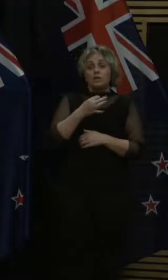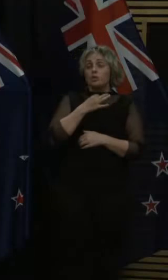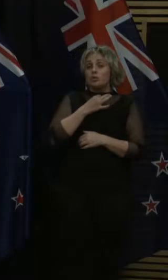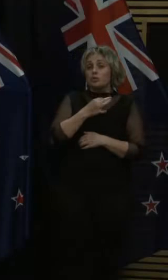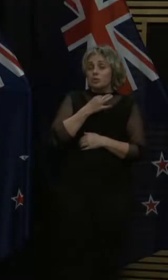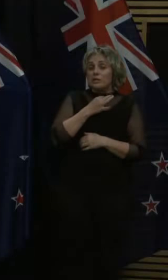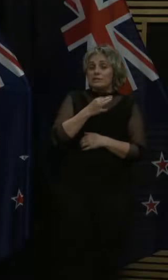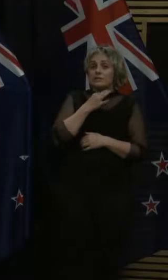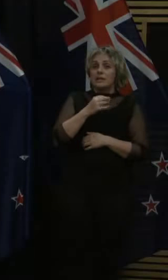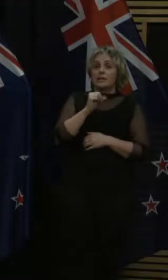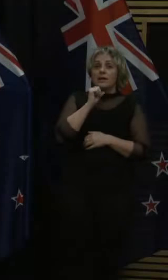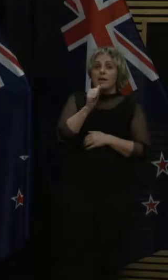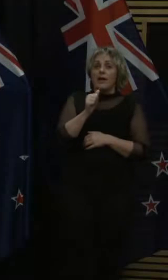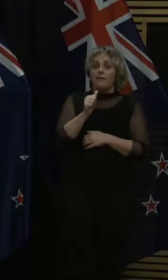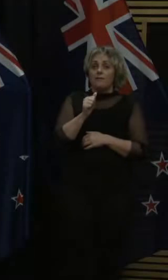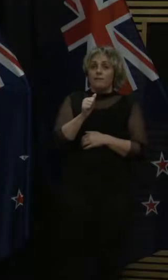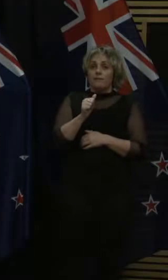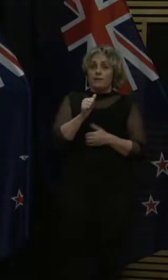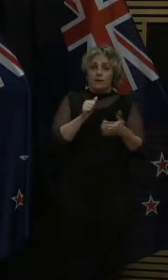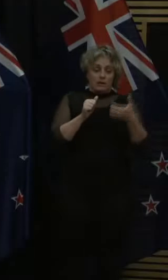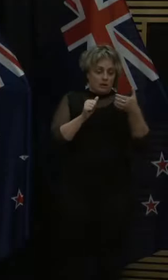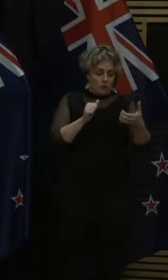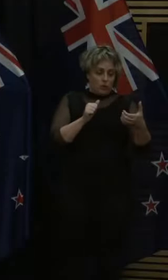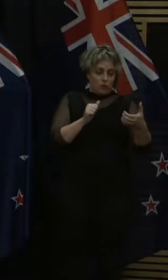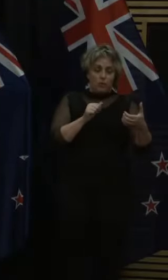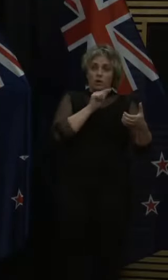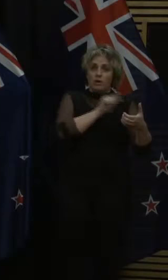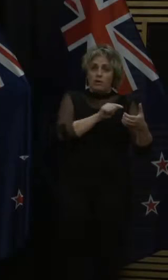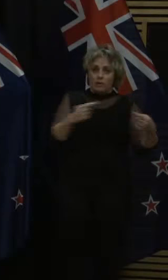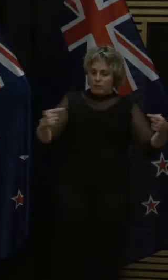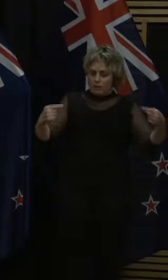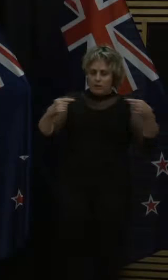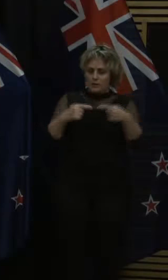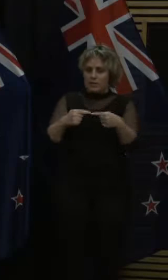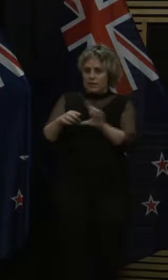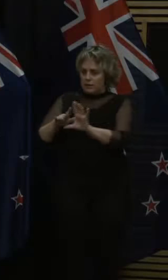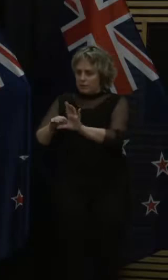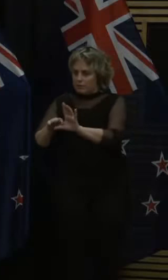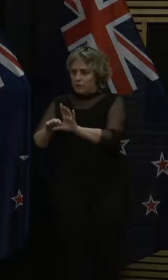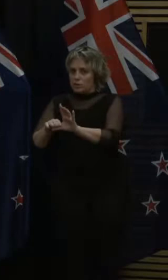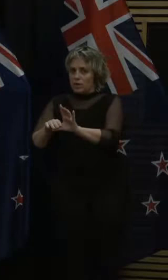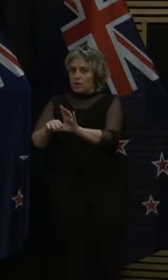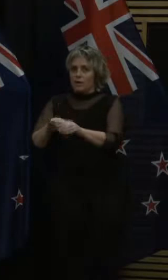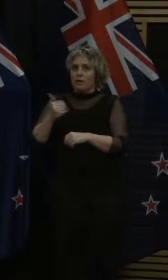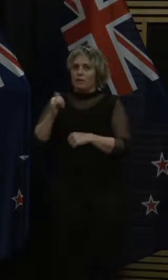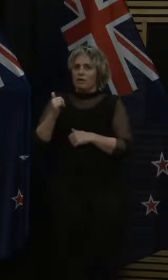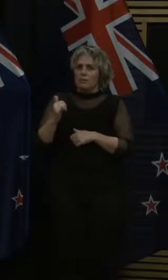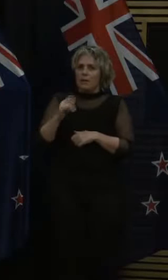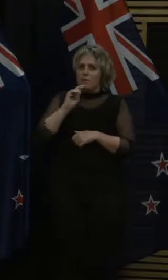possible so it doesn't lead to undue congestion for large events or venues. In reading a QR code